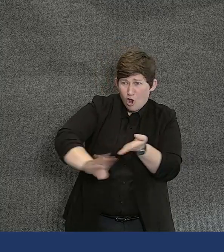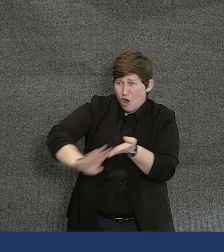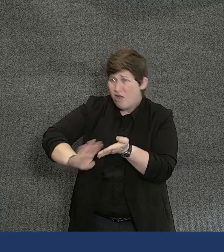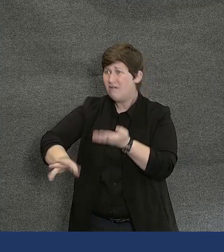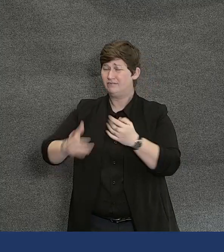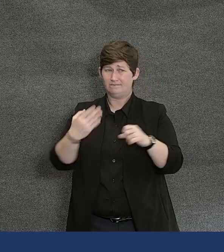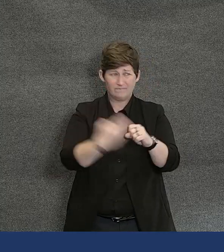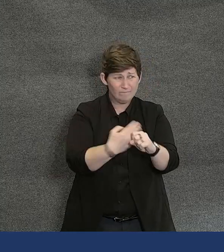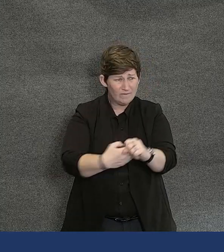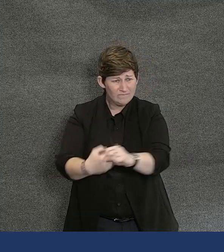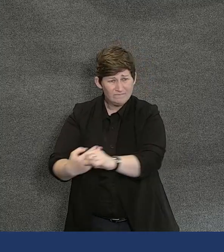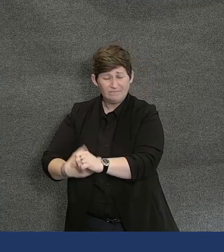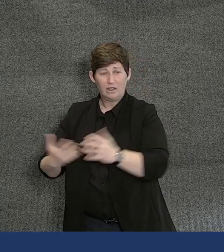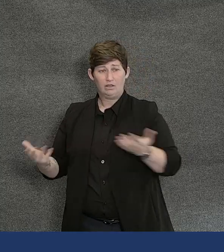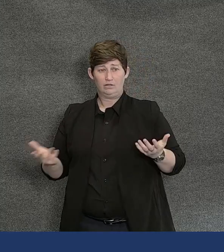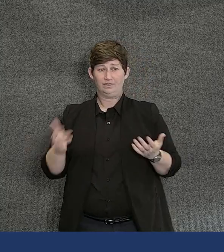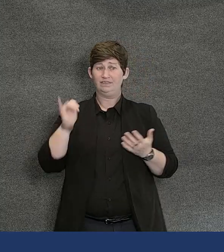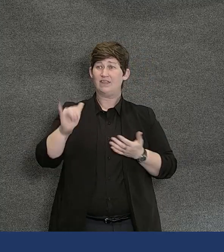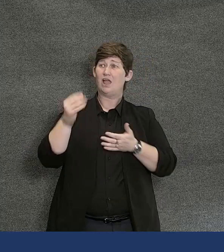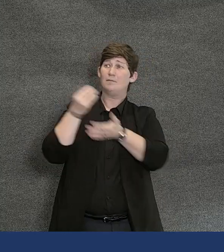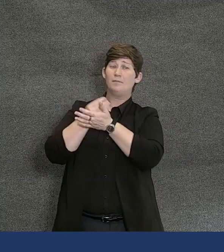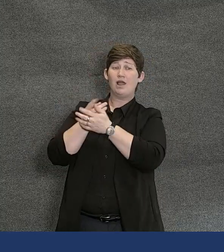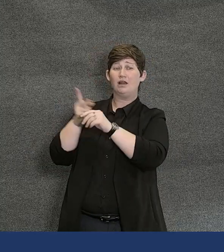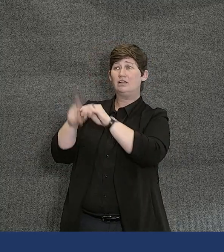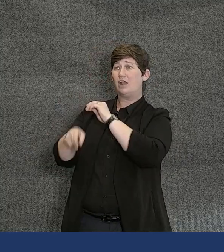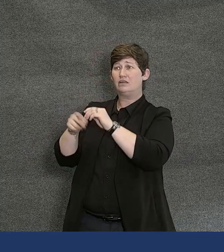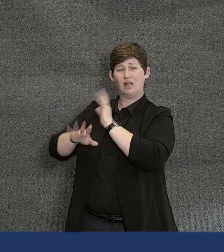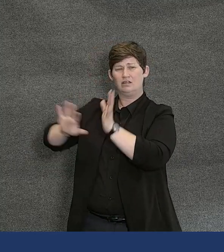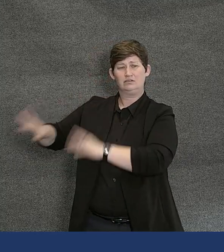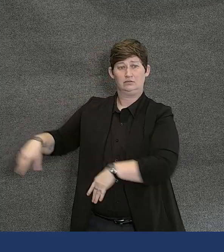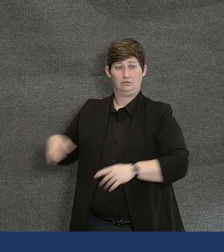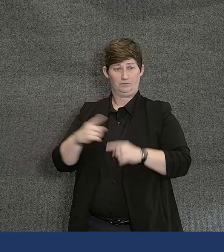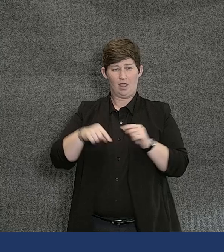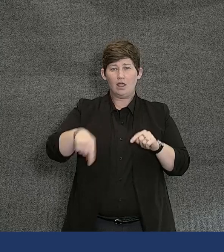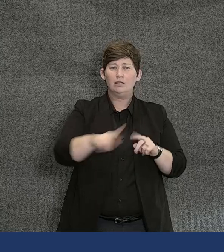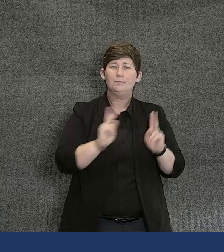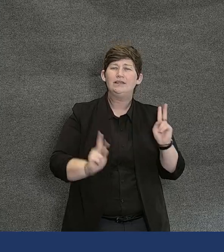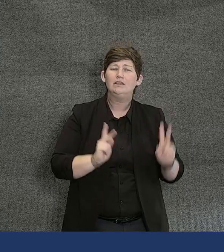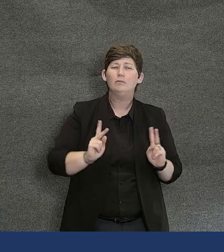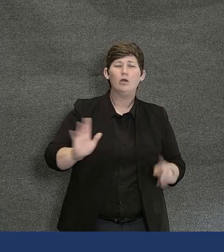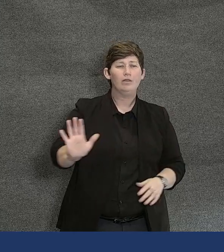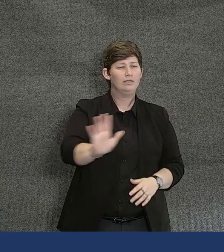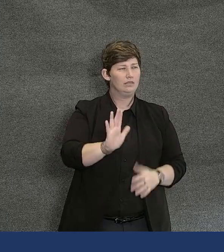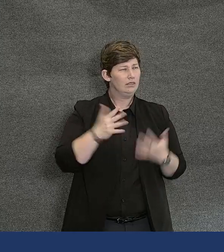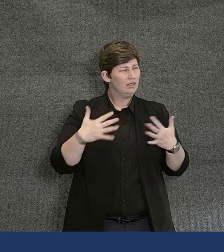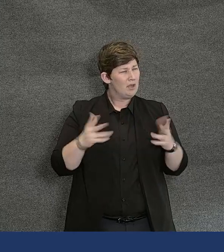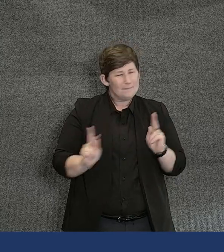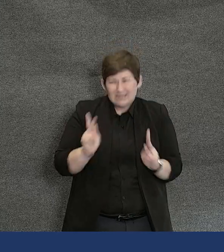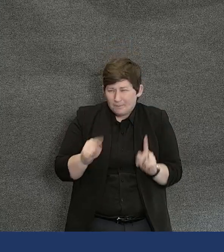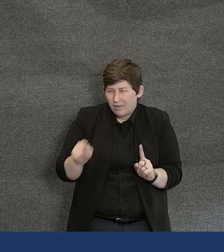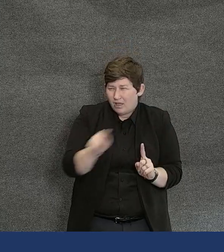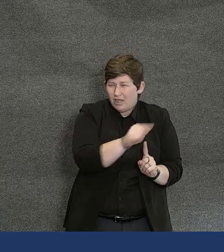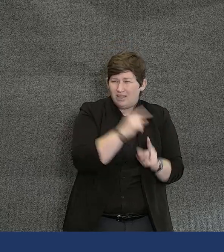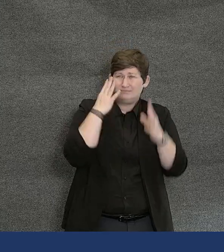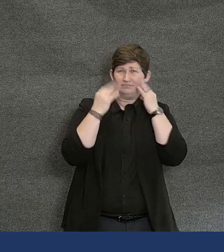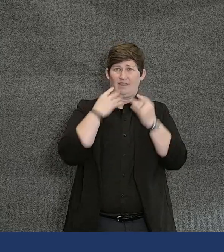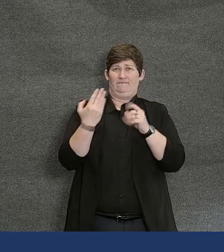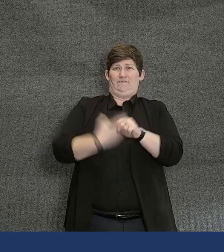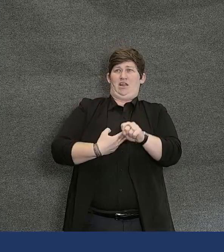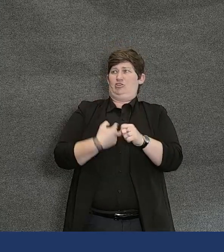but the person who's actually giving you assistance and care and doing the job is really important.